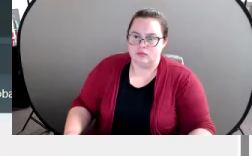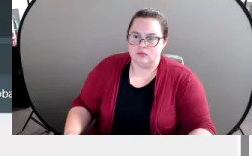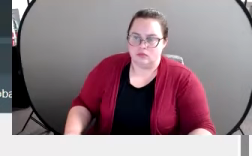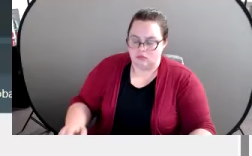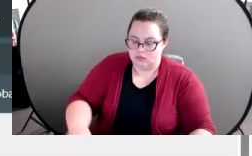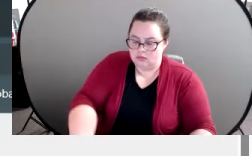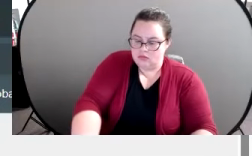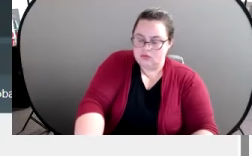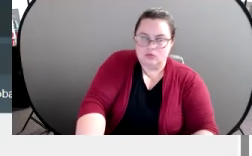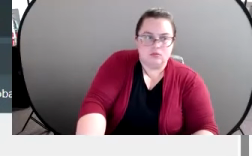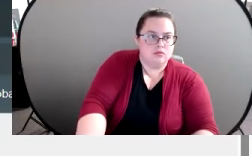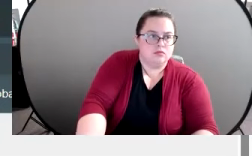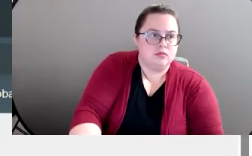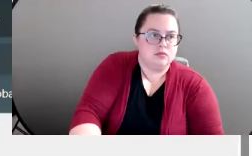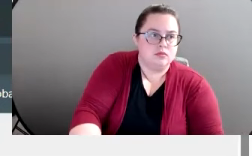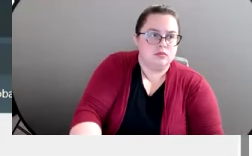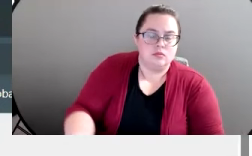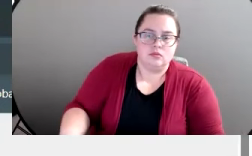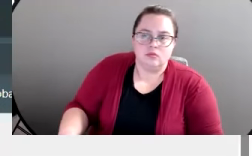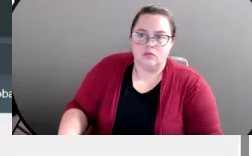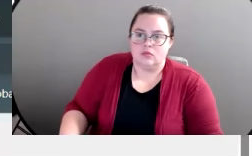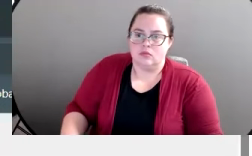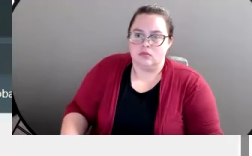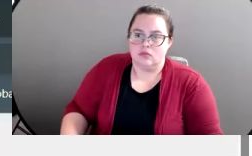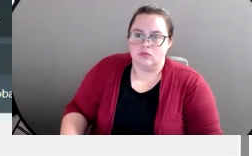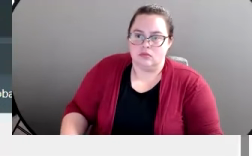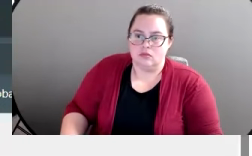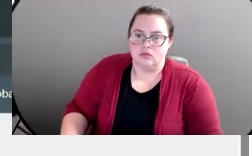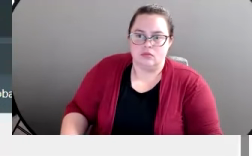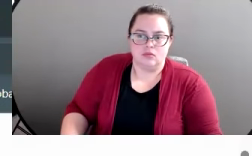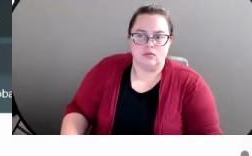I know I saw, someone from counseling in here, I think.